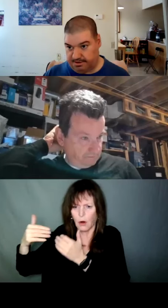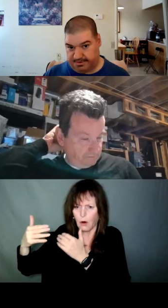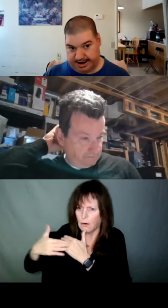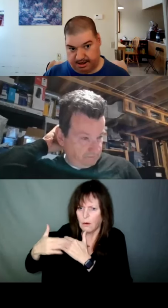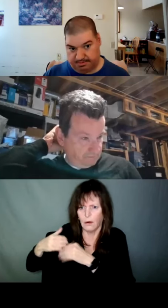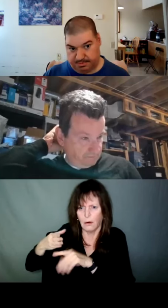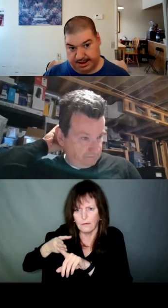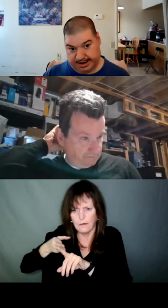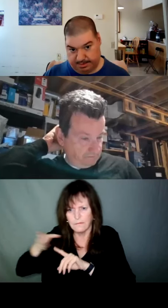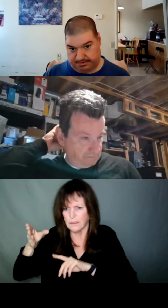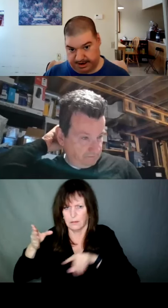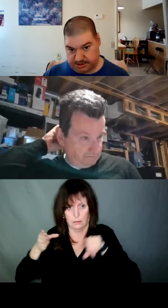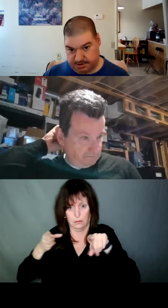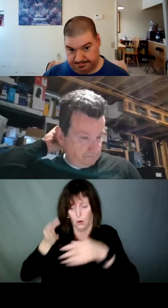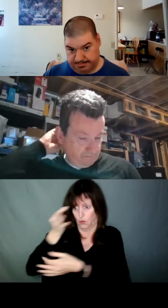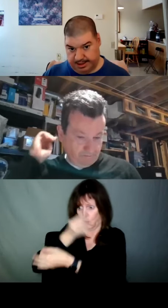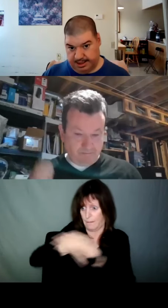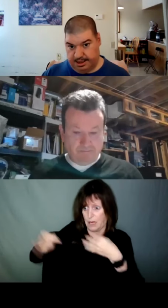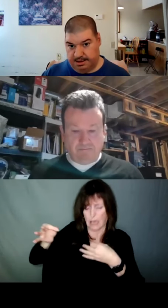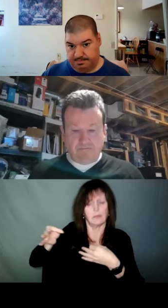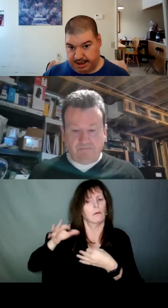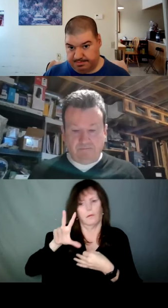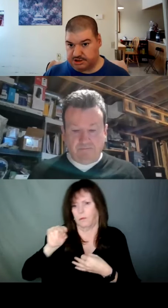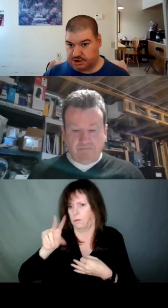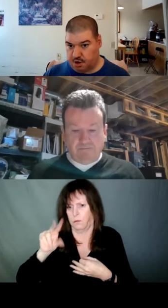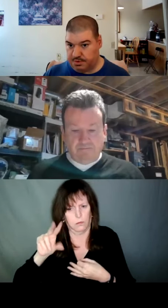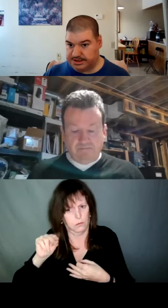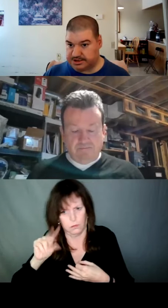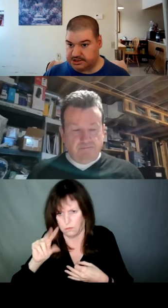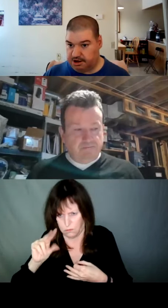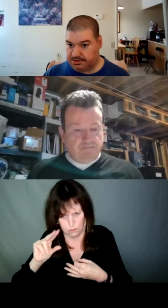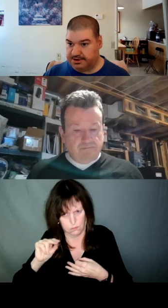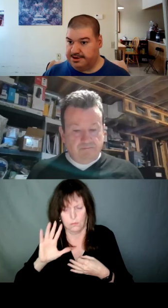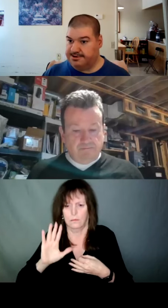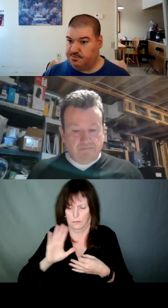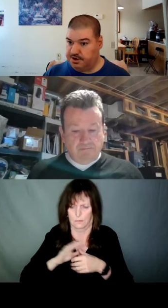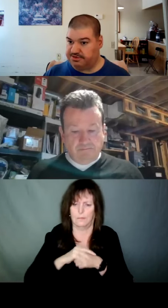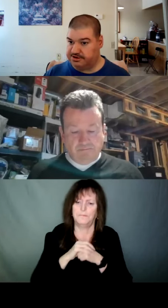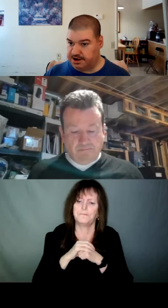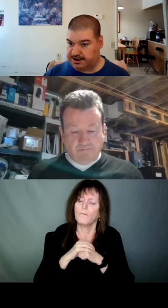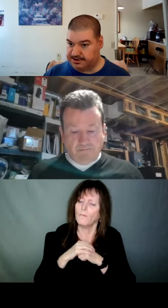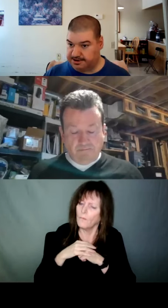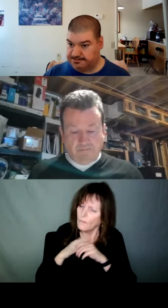to be a substitute for advice